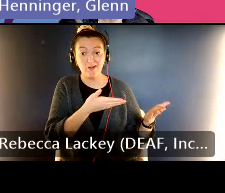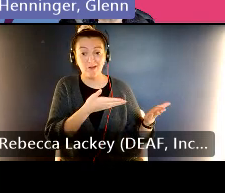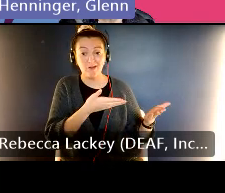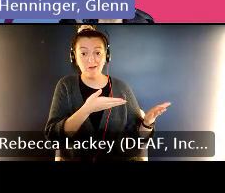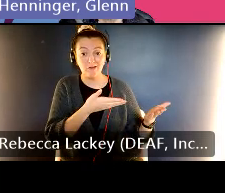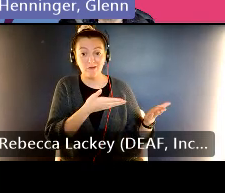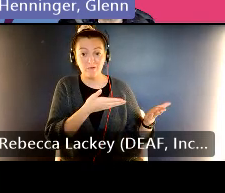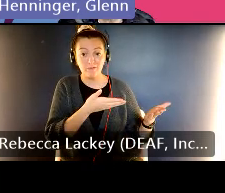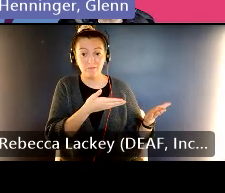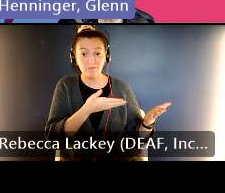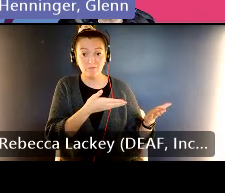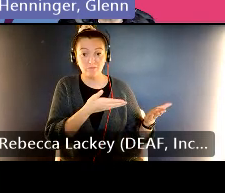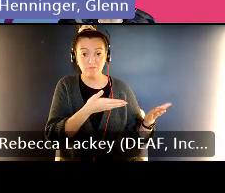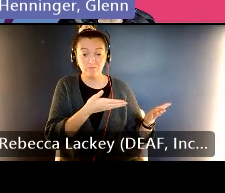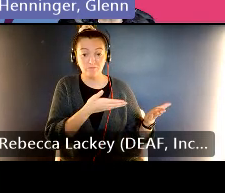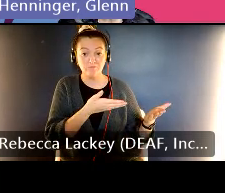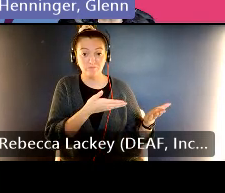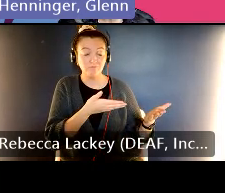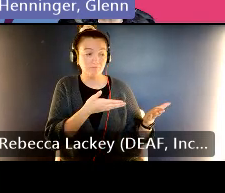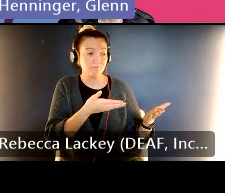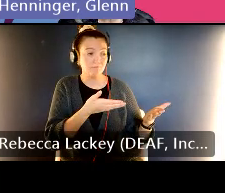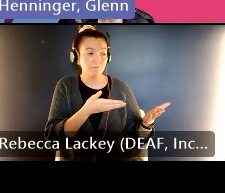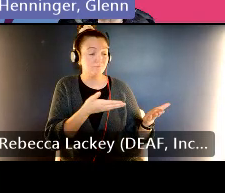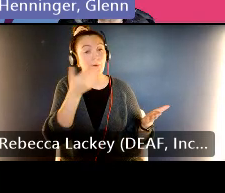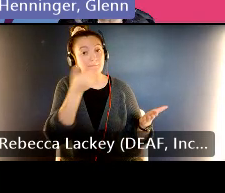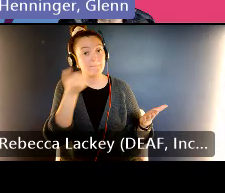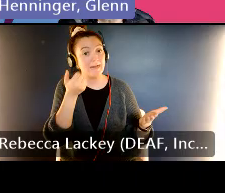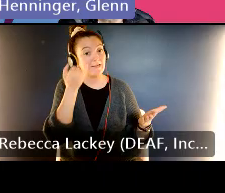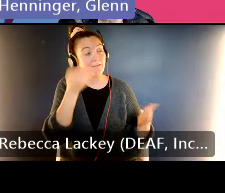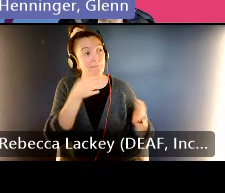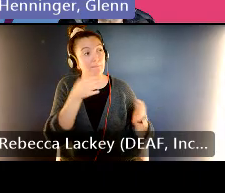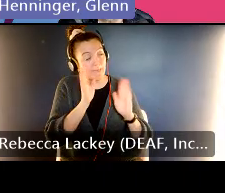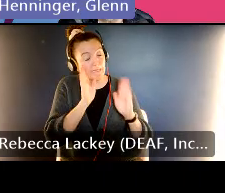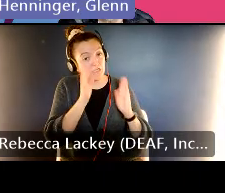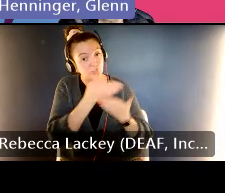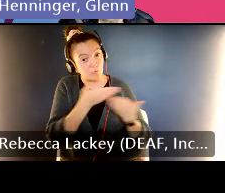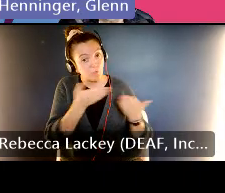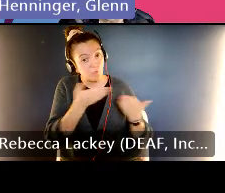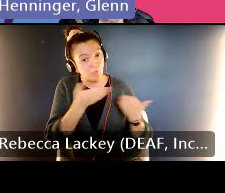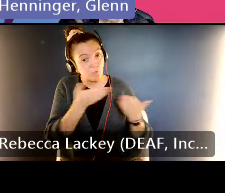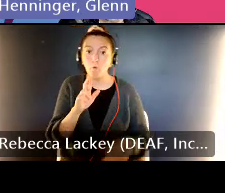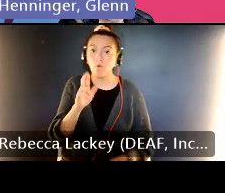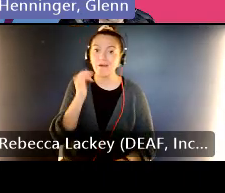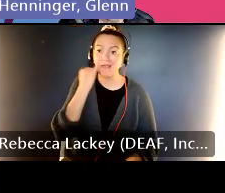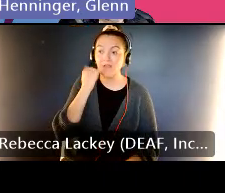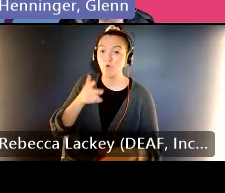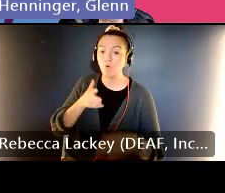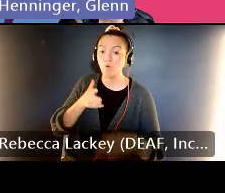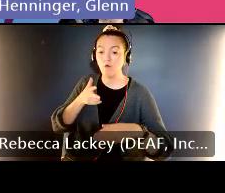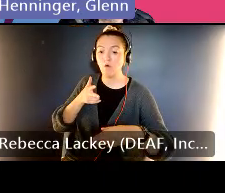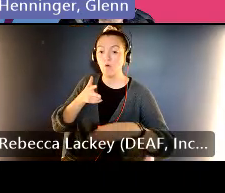Would be no better if people are paying attention to those or if they're rolling them or blowing them all together.